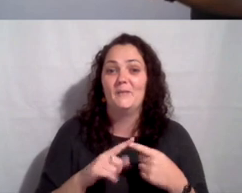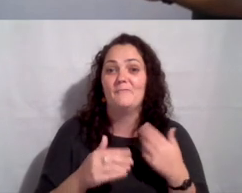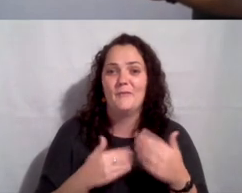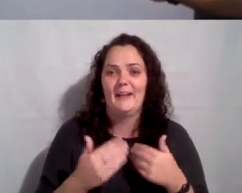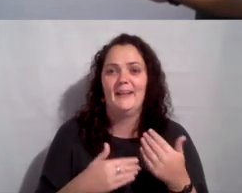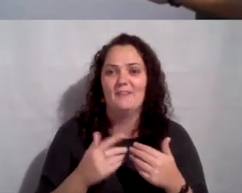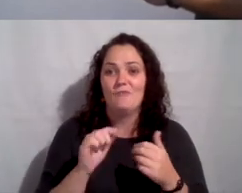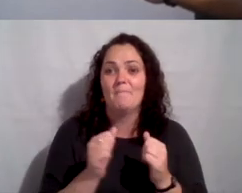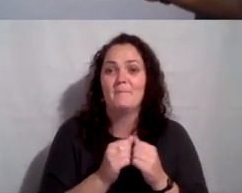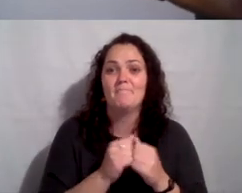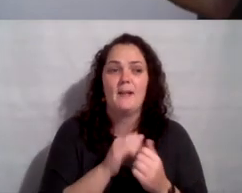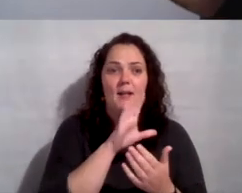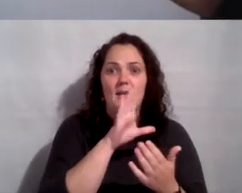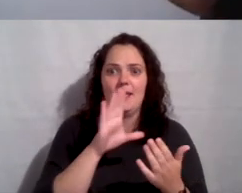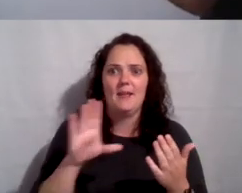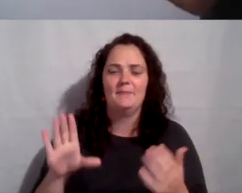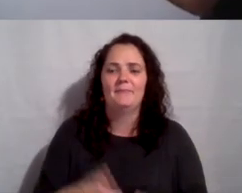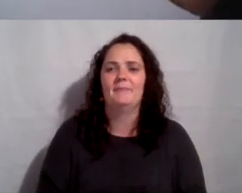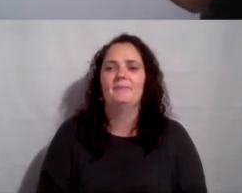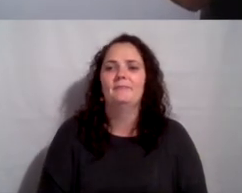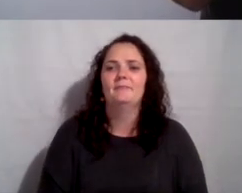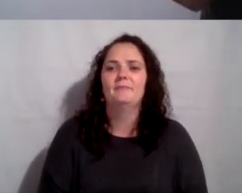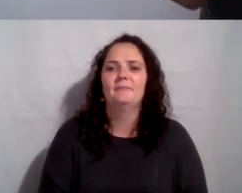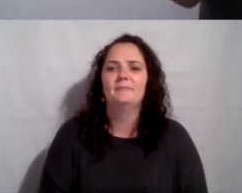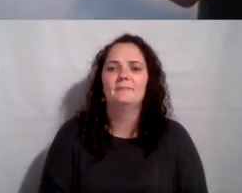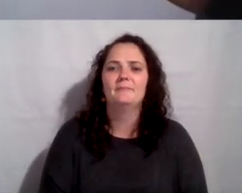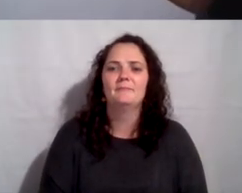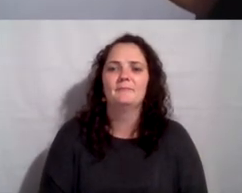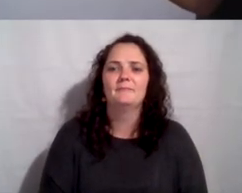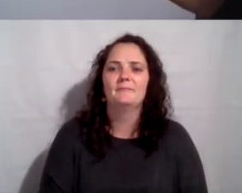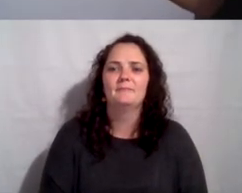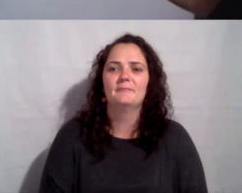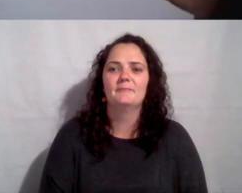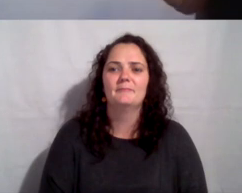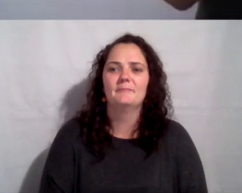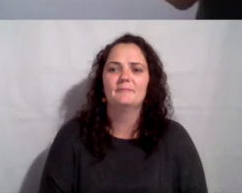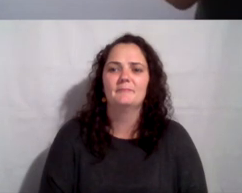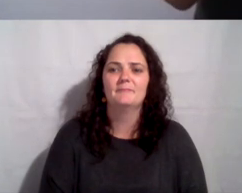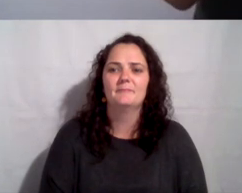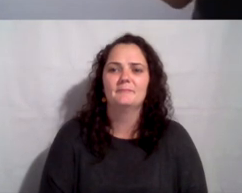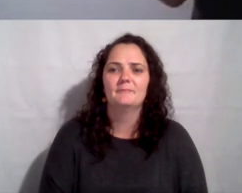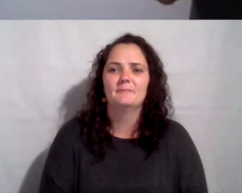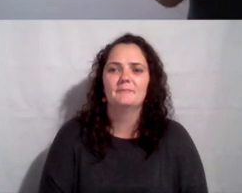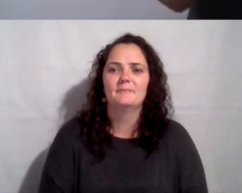rolling across your page